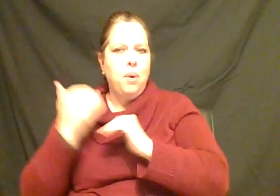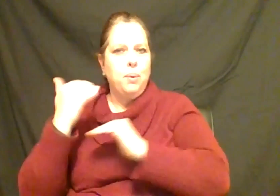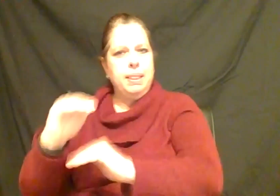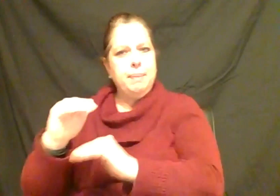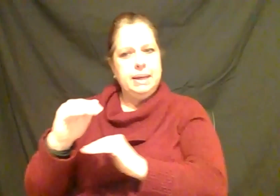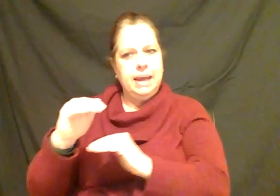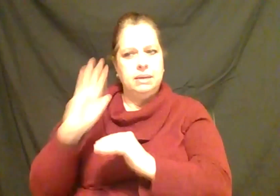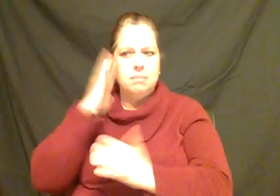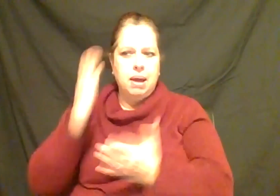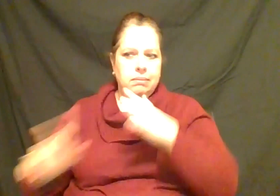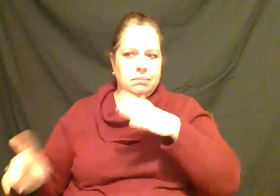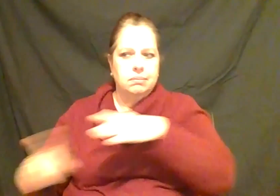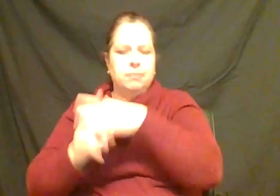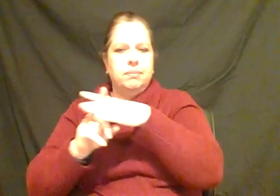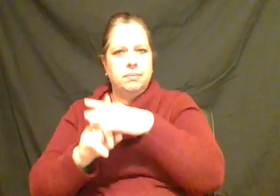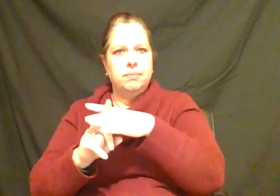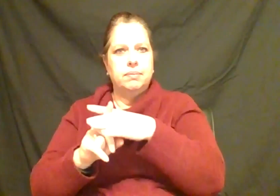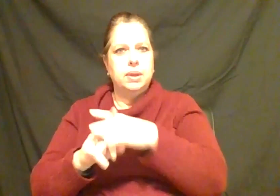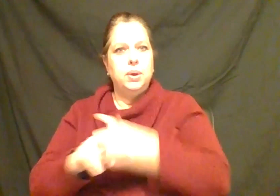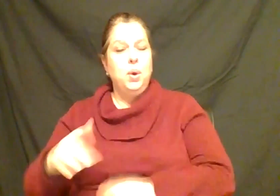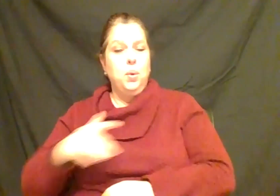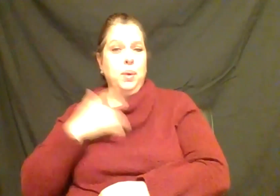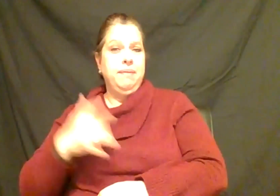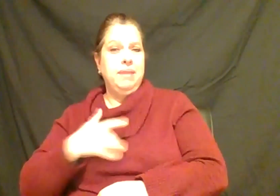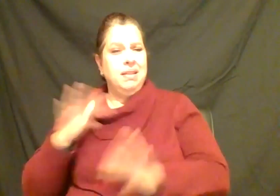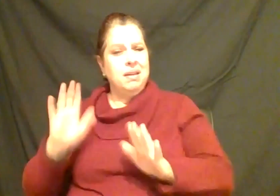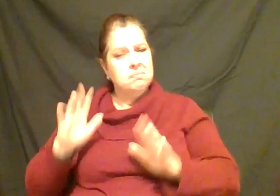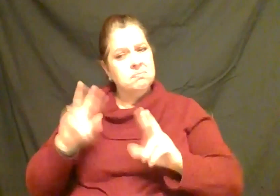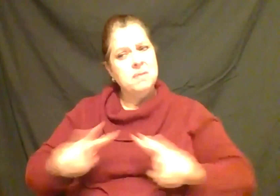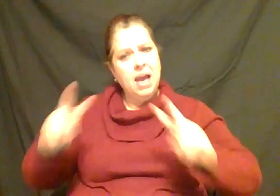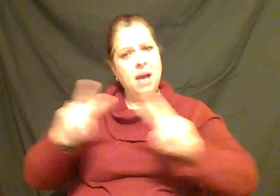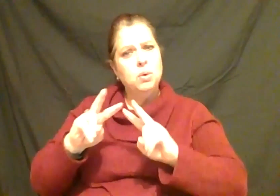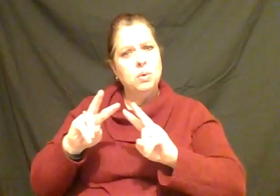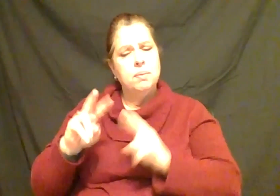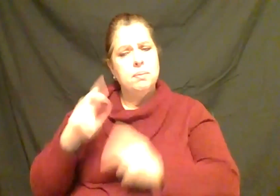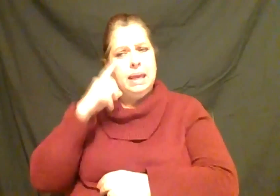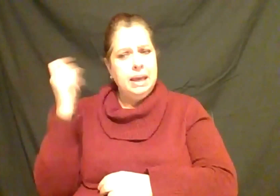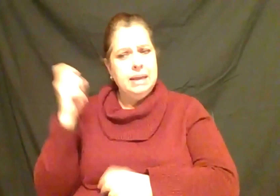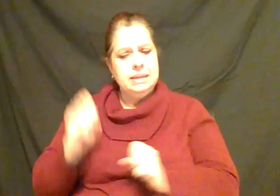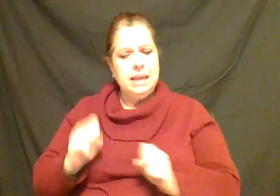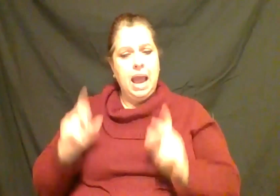about in that area we feel like we'll get great value is the opportunity for a student to take